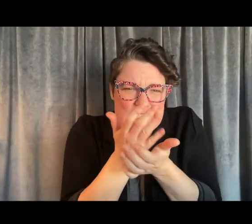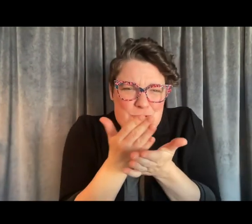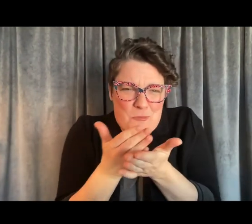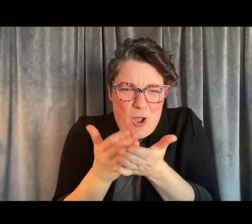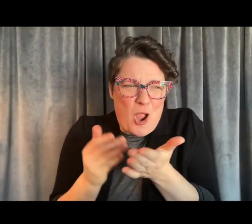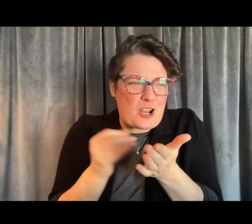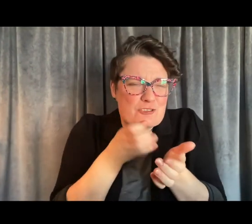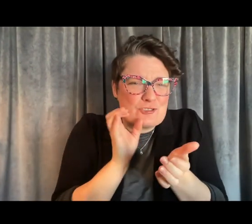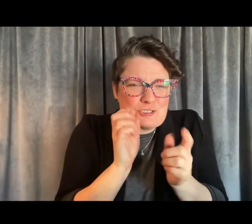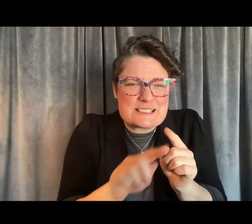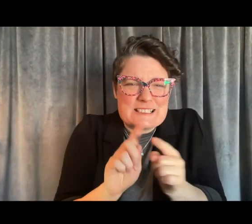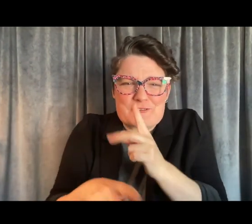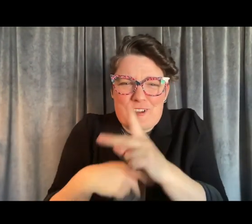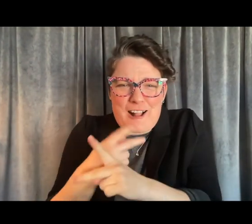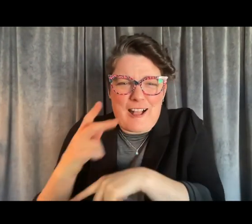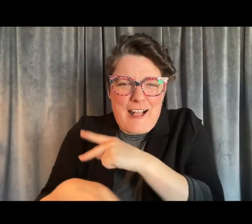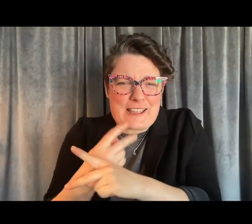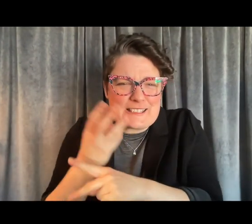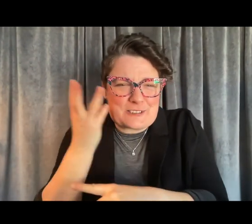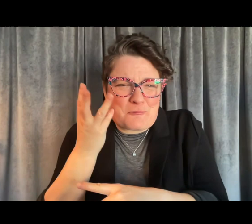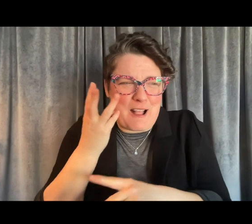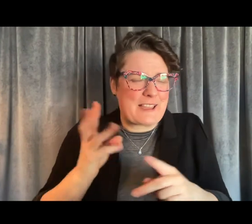tree and you're drinking different kinds of wine and you're doing this like total